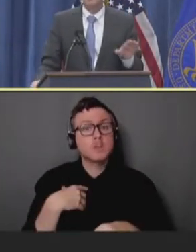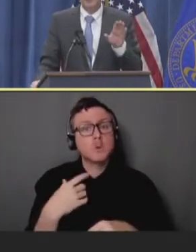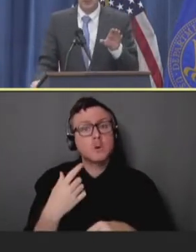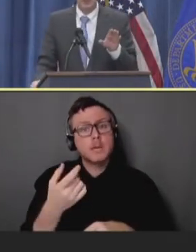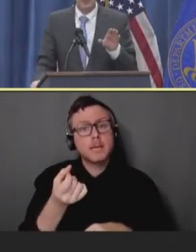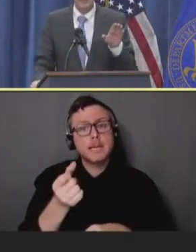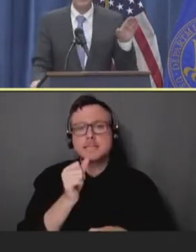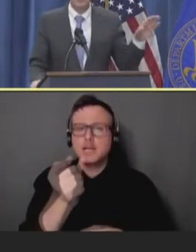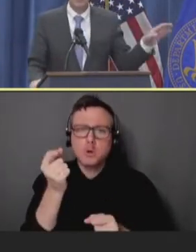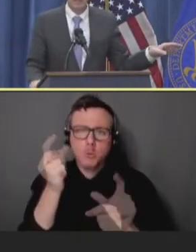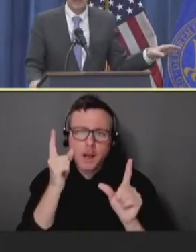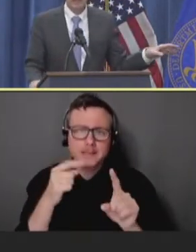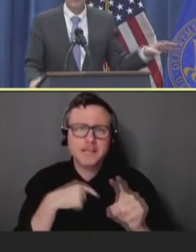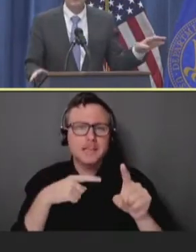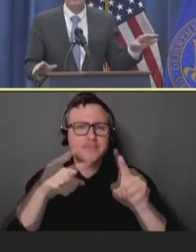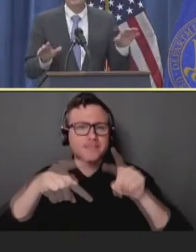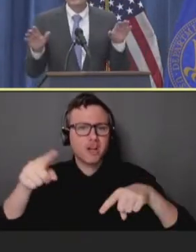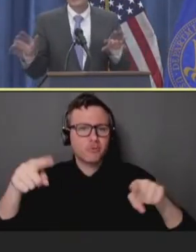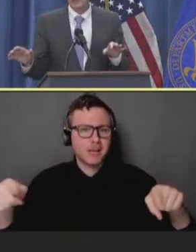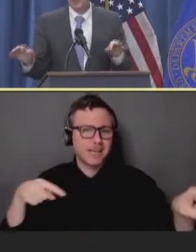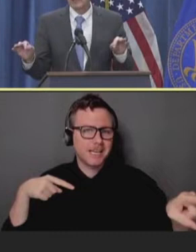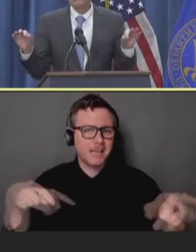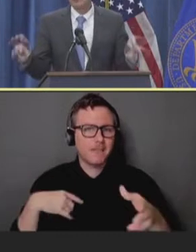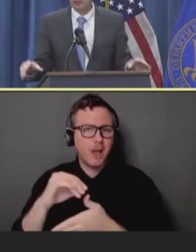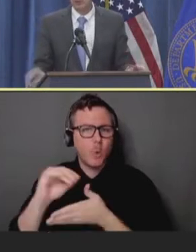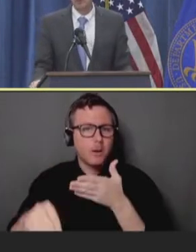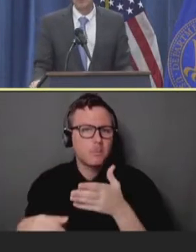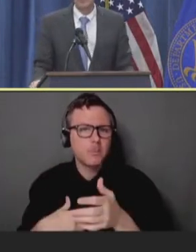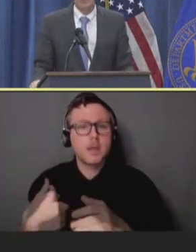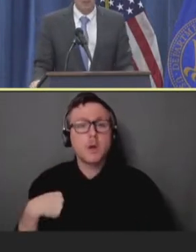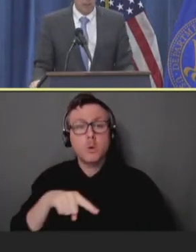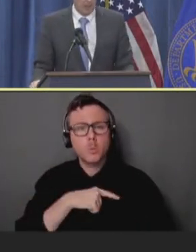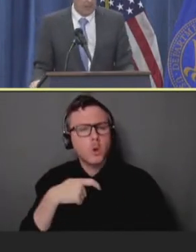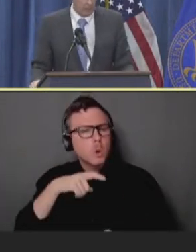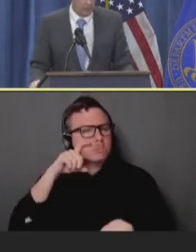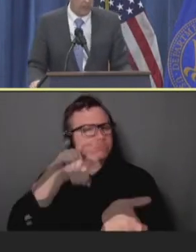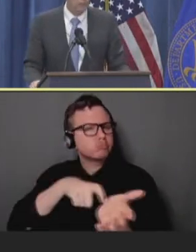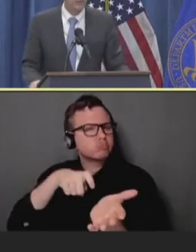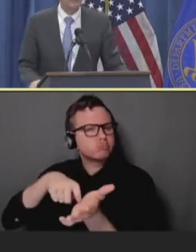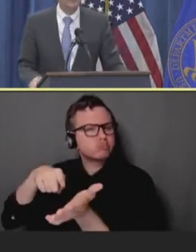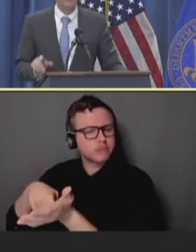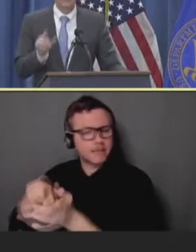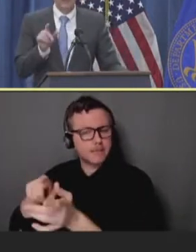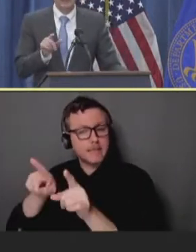But nonetheless, many of us are finding the same general outcome which is that vaccines